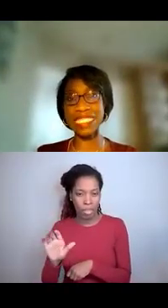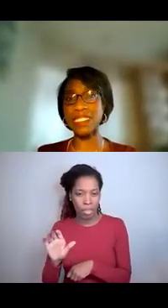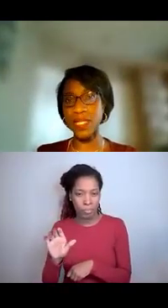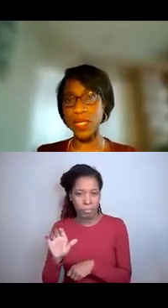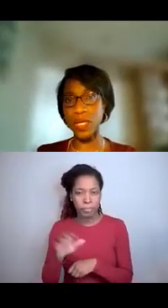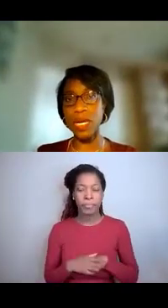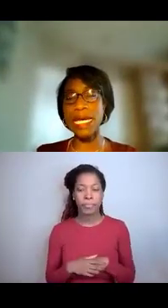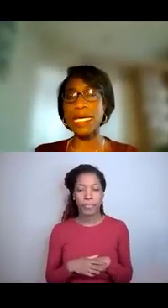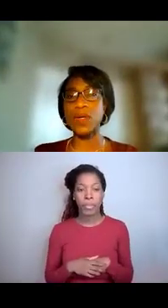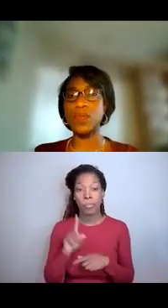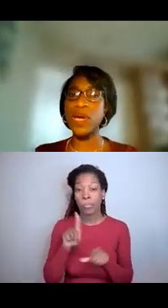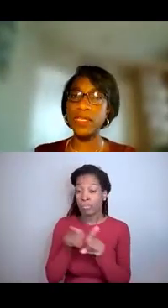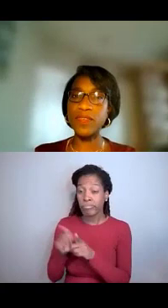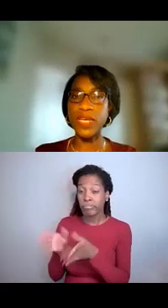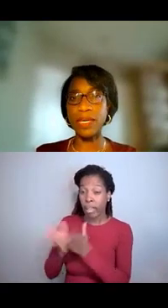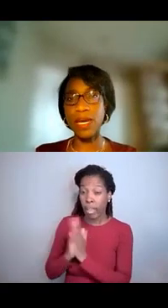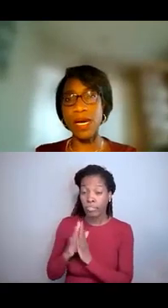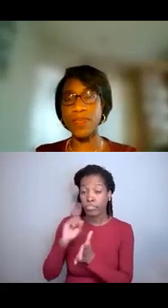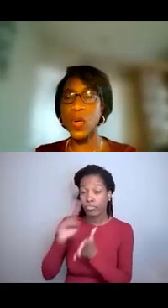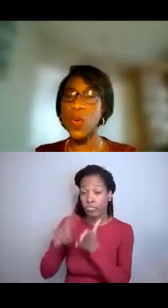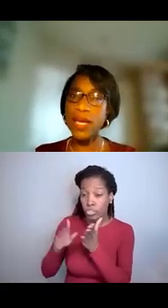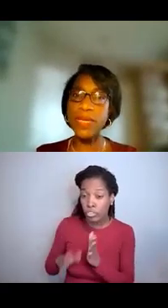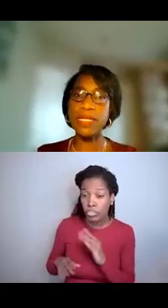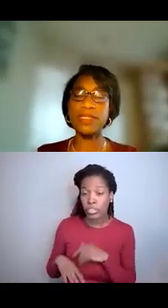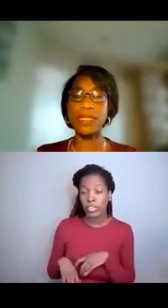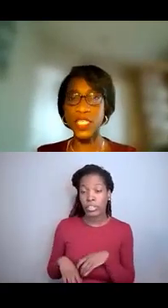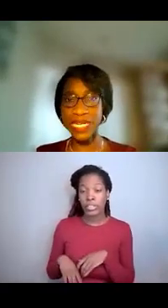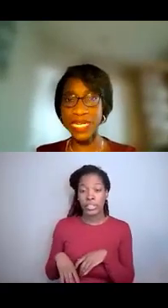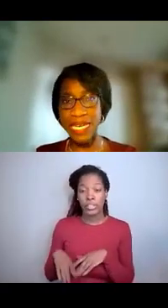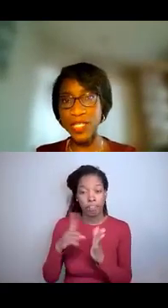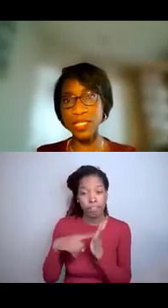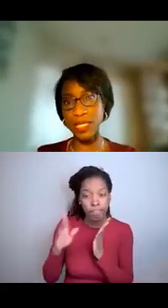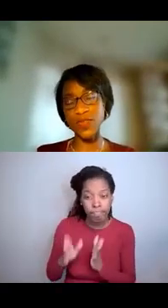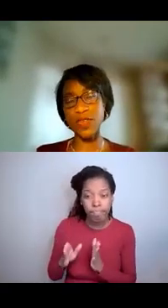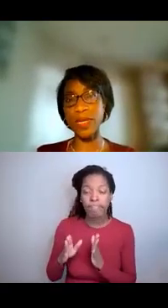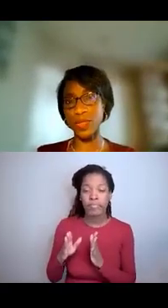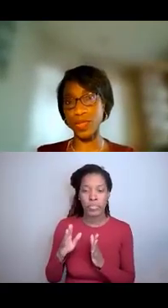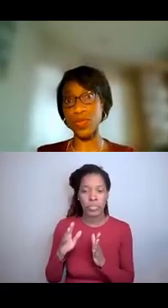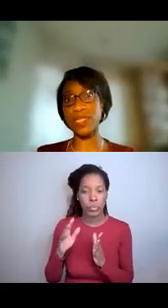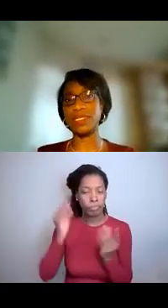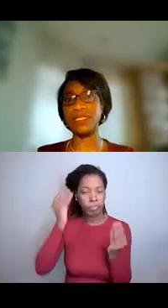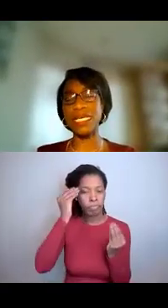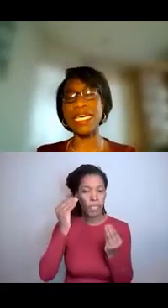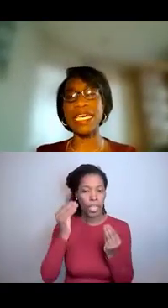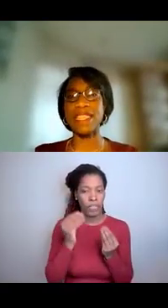to consider relevant requirements and expectations from other sources